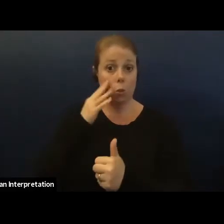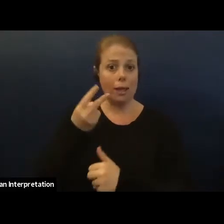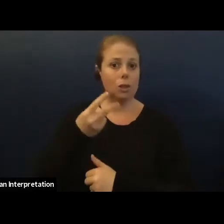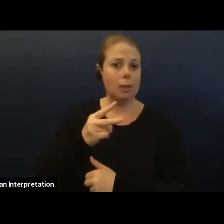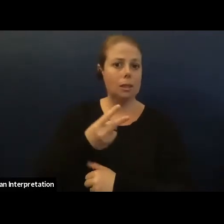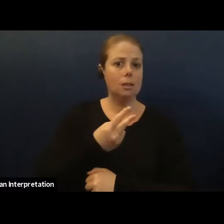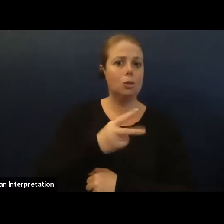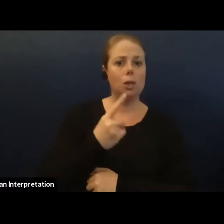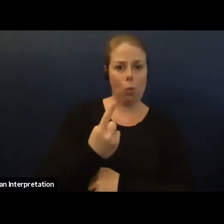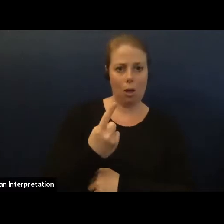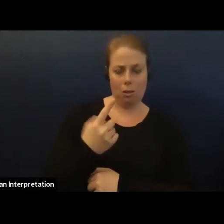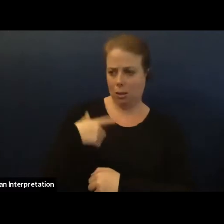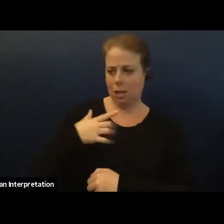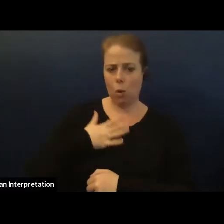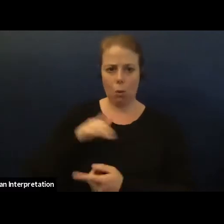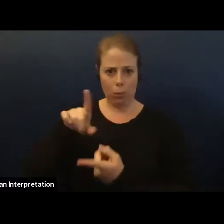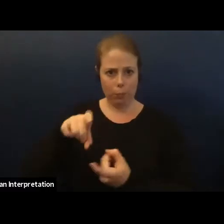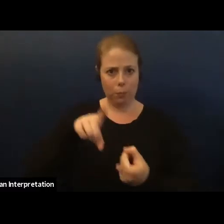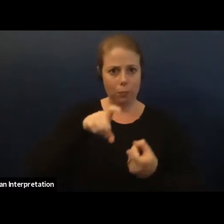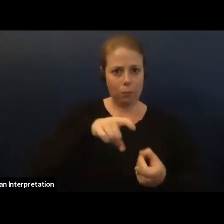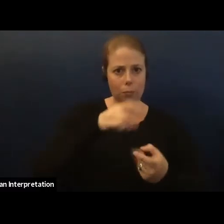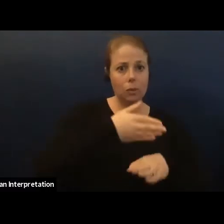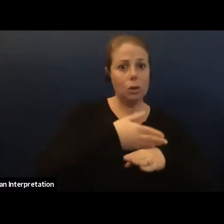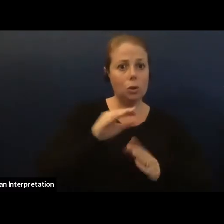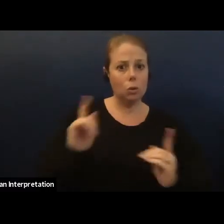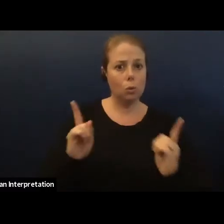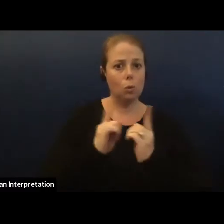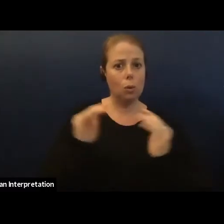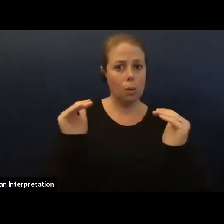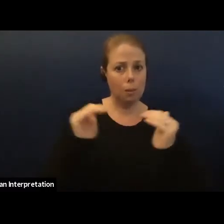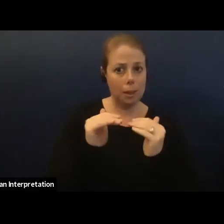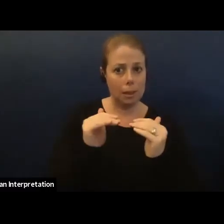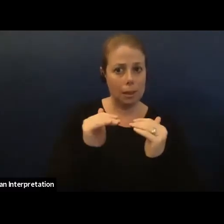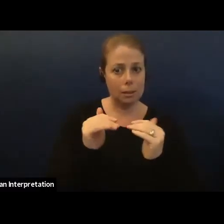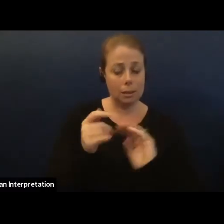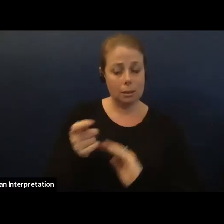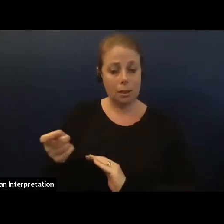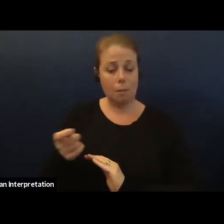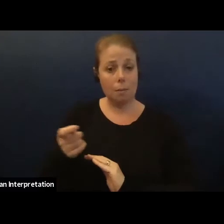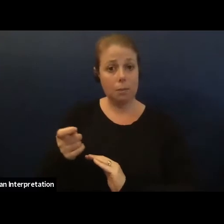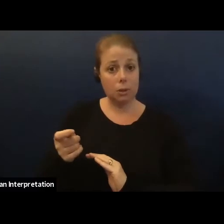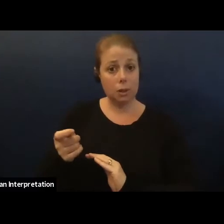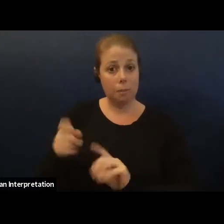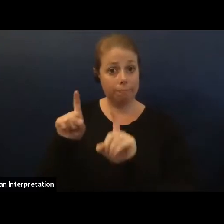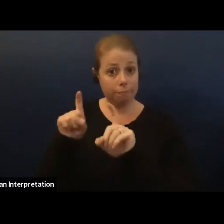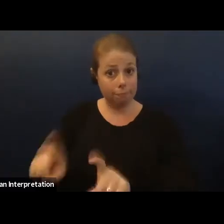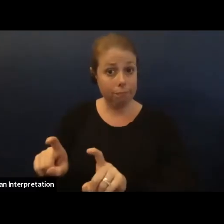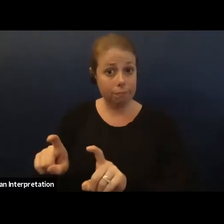Membership of our assessment panels isn't fixed. Rather, it rotates each closing date with peers drawn from the pool.